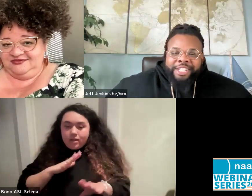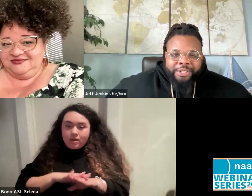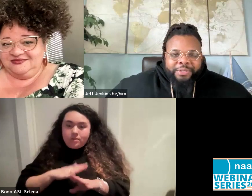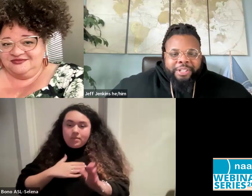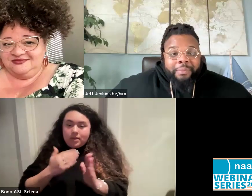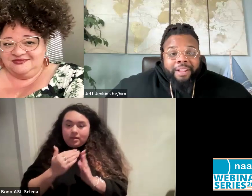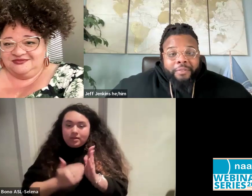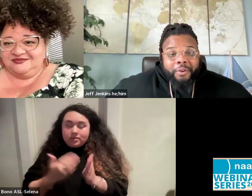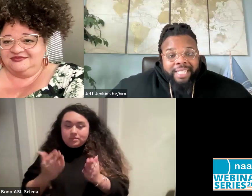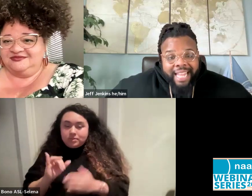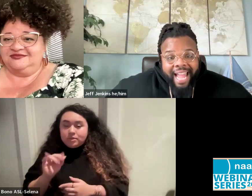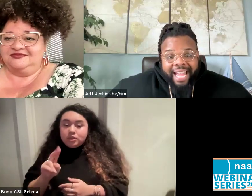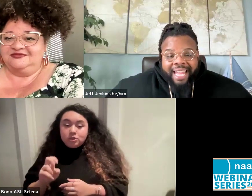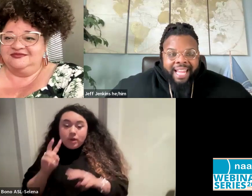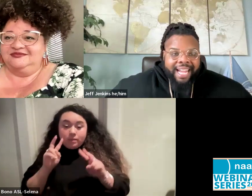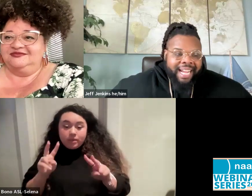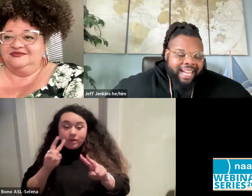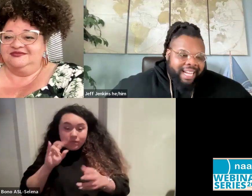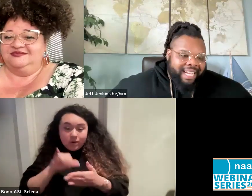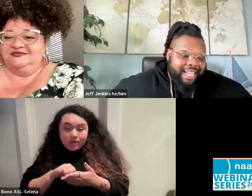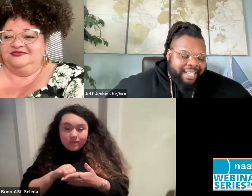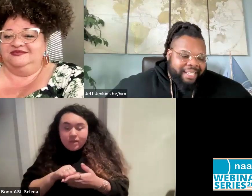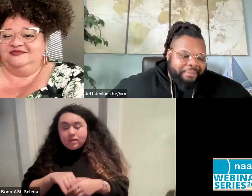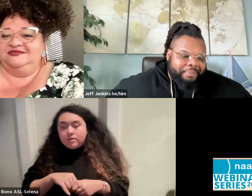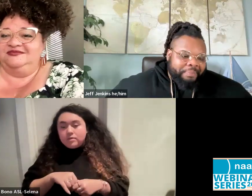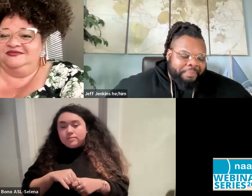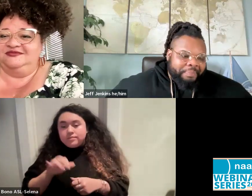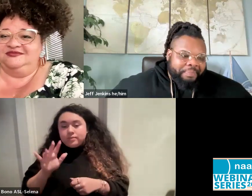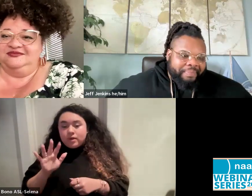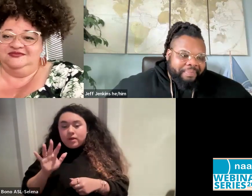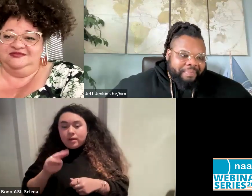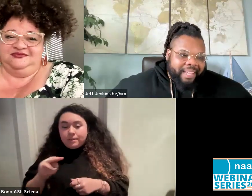Jews are looking forward to that.